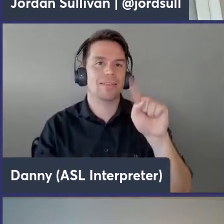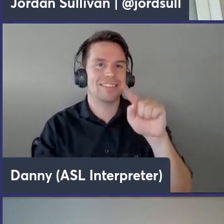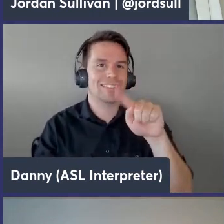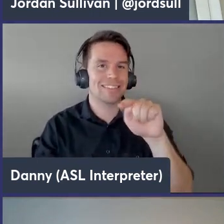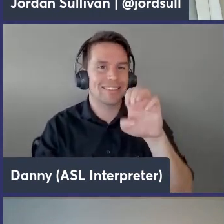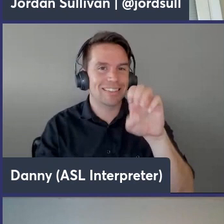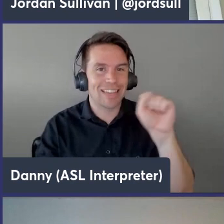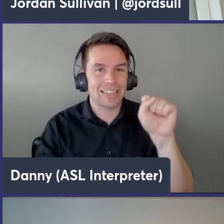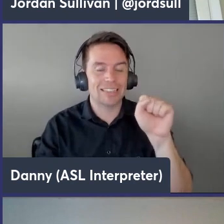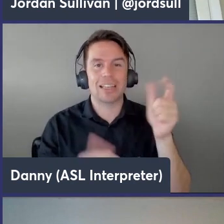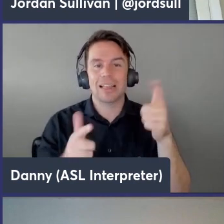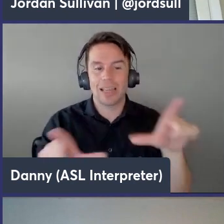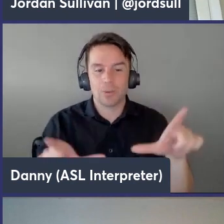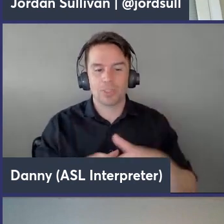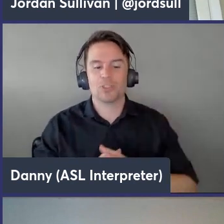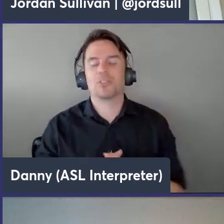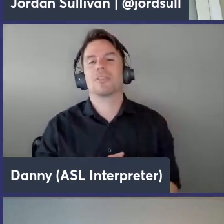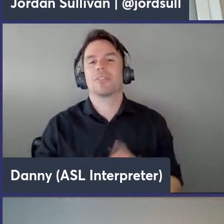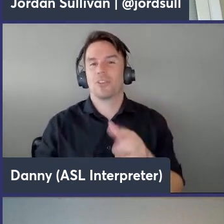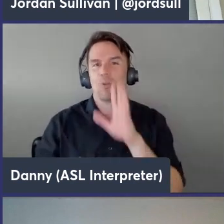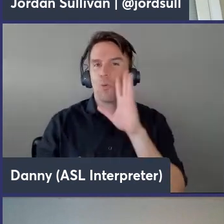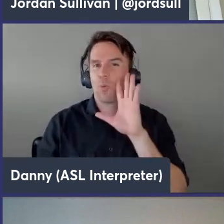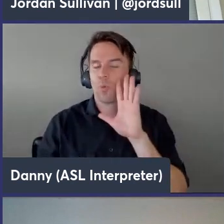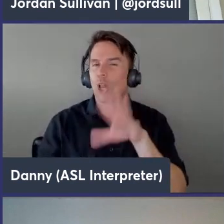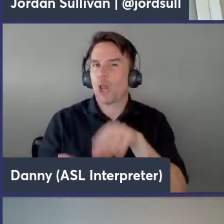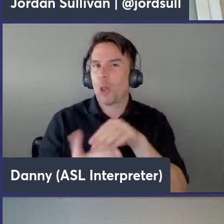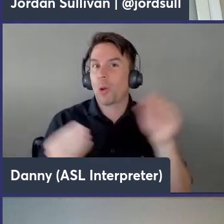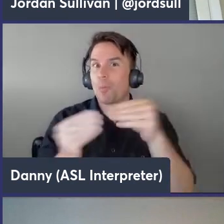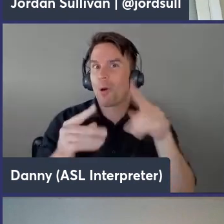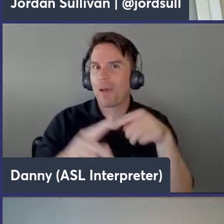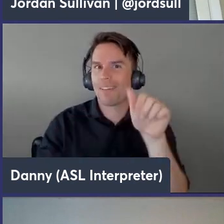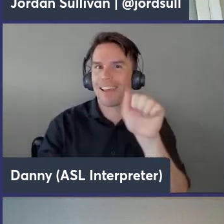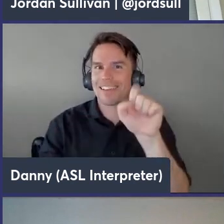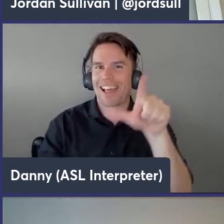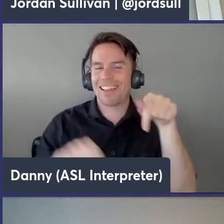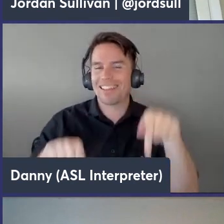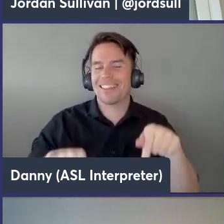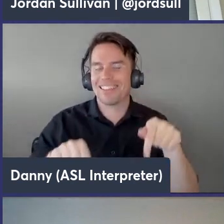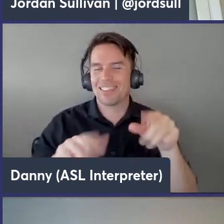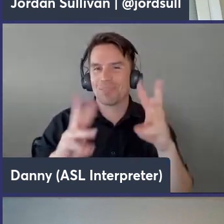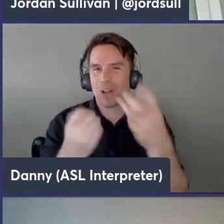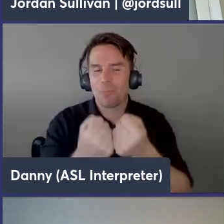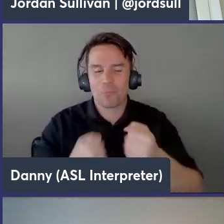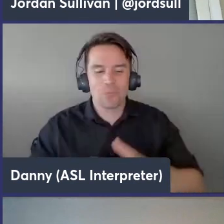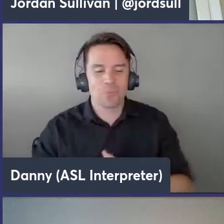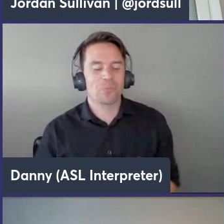And we'll be learning more about ASL in the session. Workflows are often referred to as state machines.